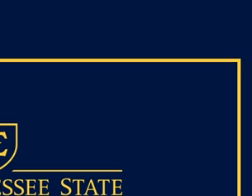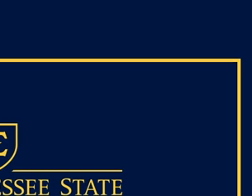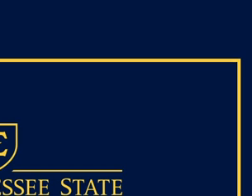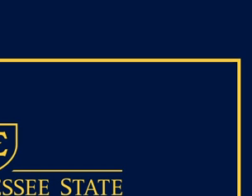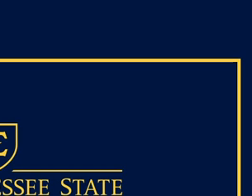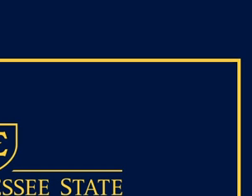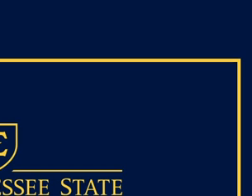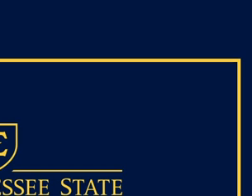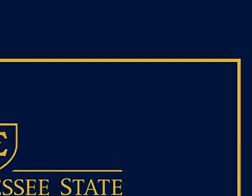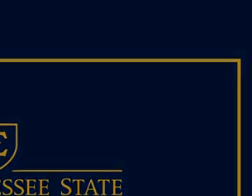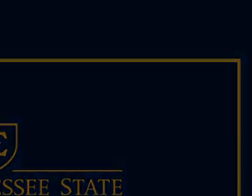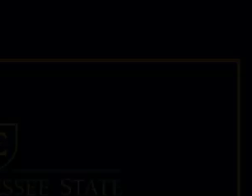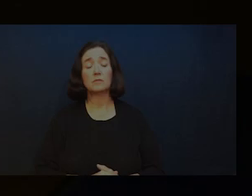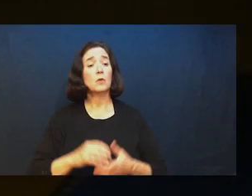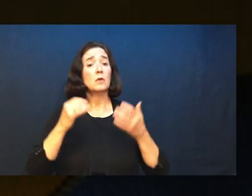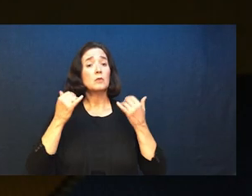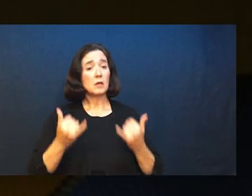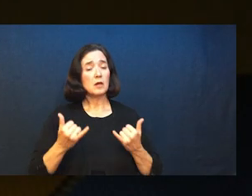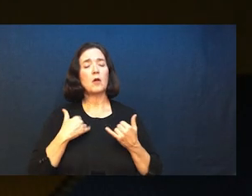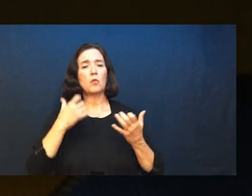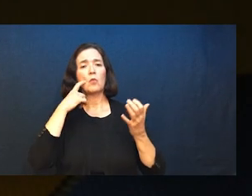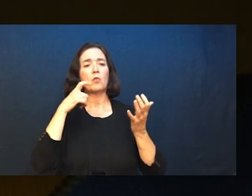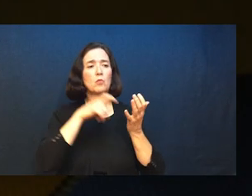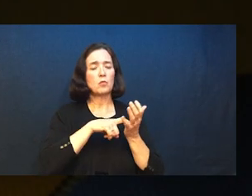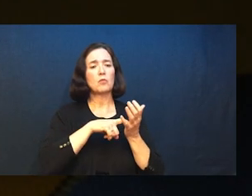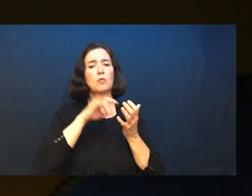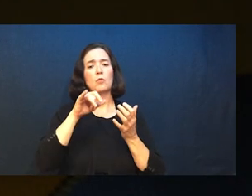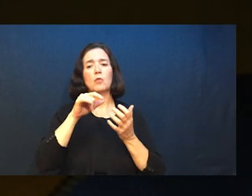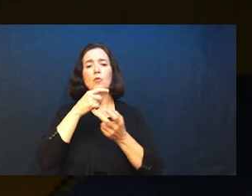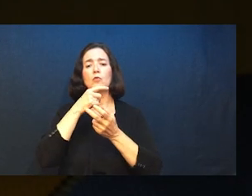At this time, I want to recognize those graduates who will receive the master's degree.